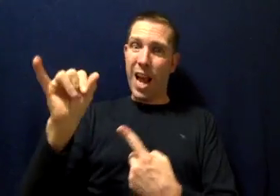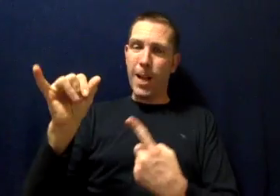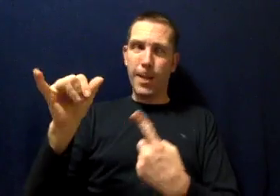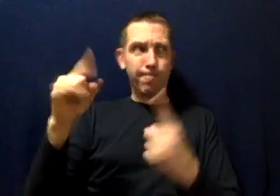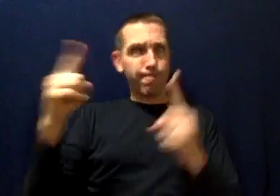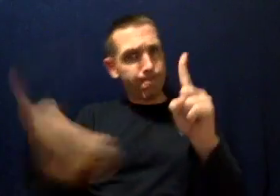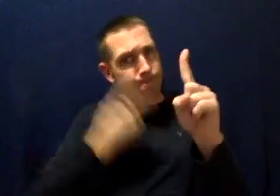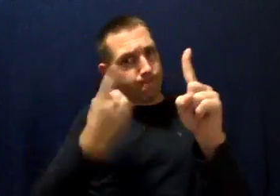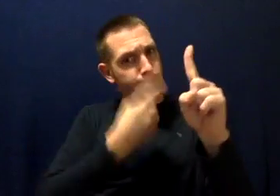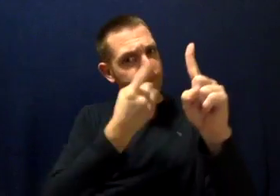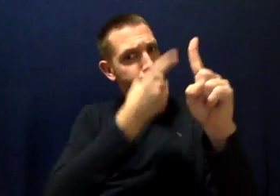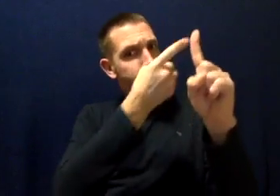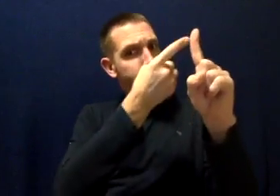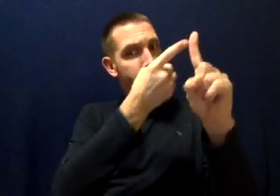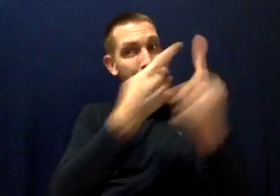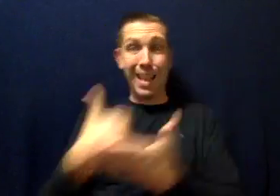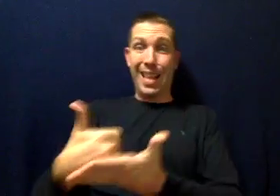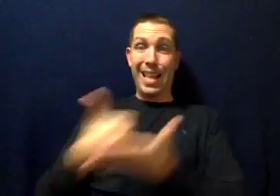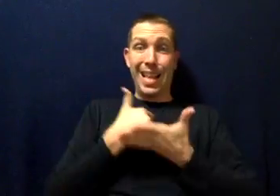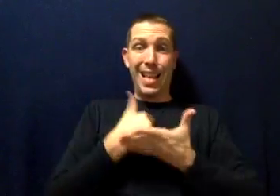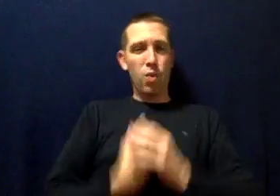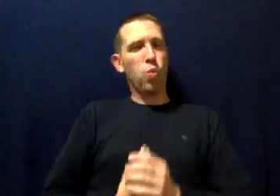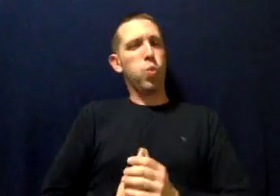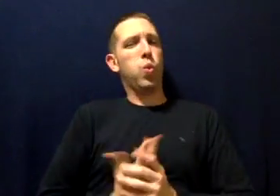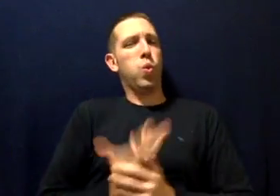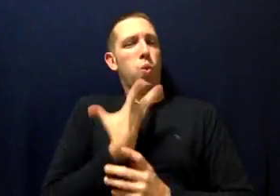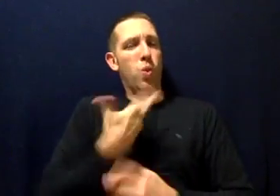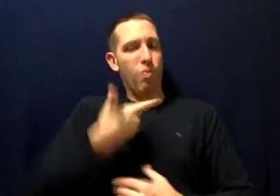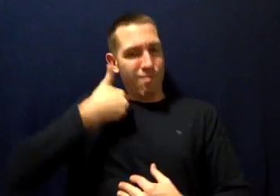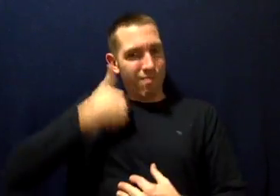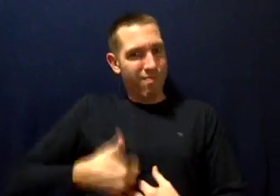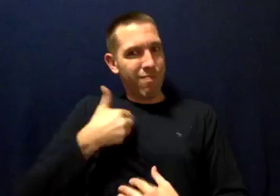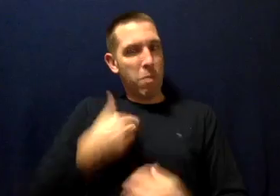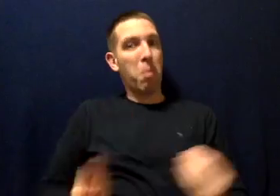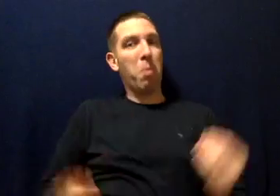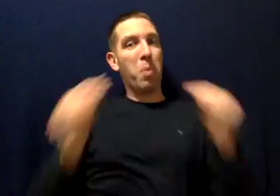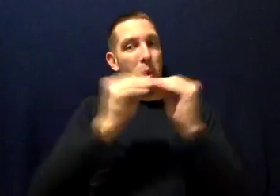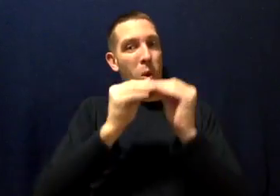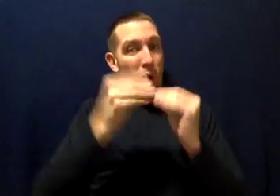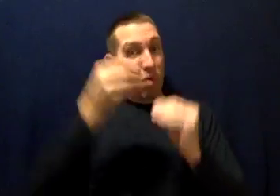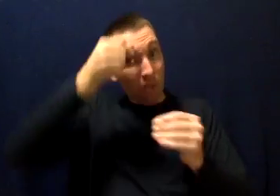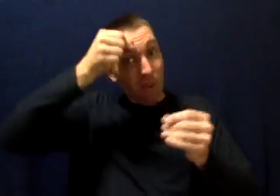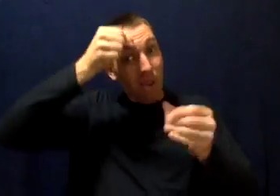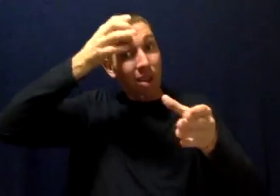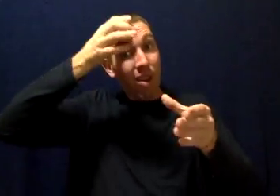for helping me to become so much more knowledgeable